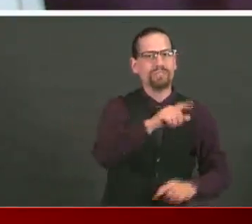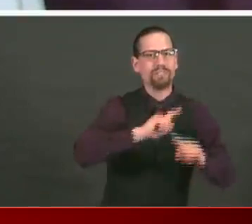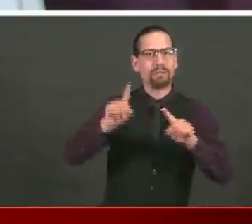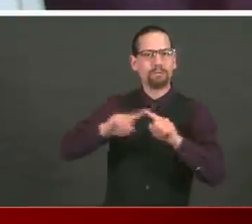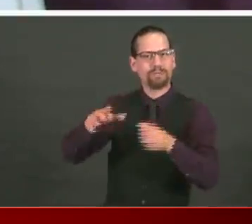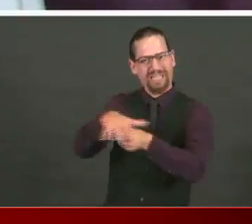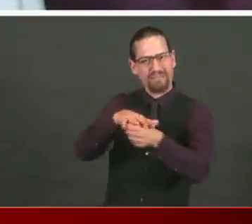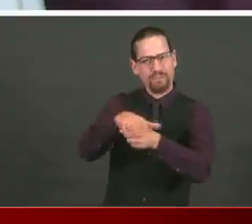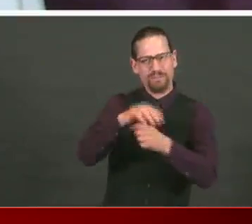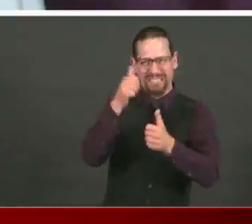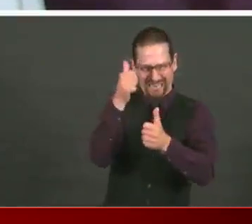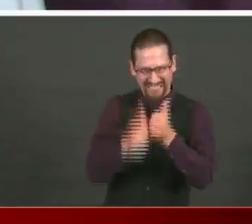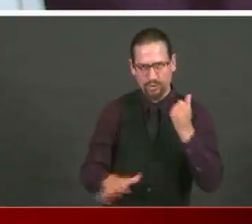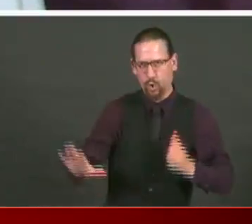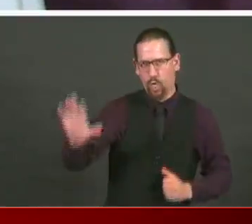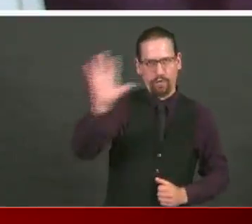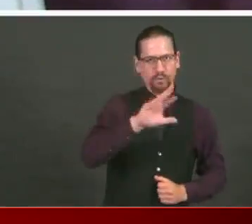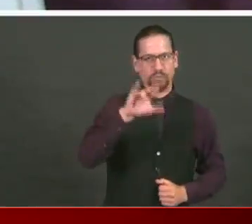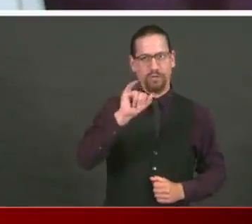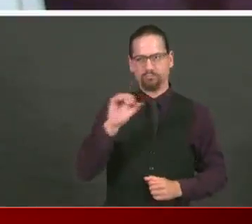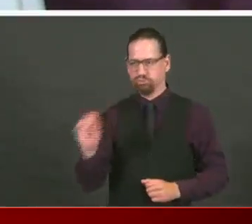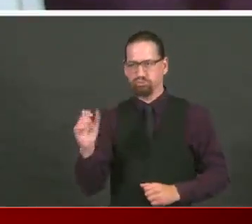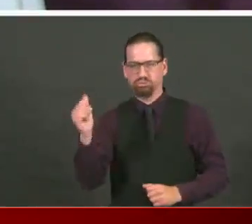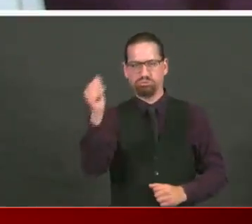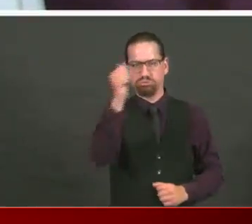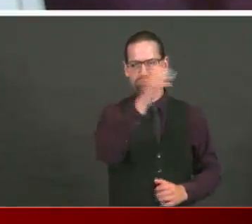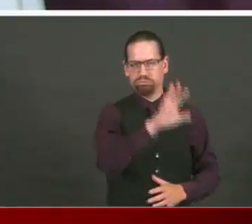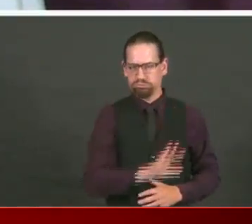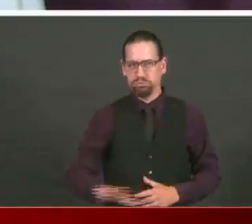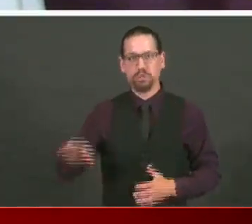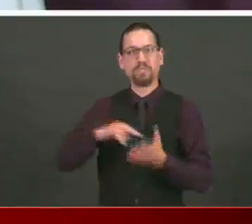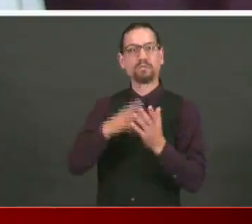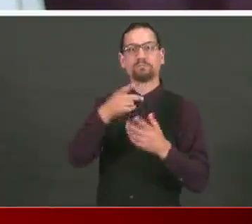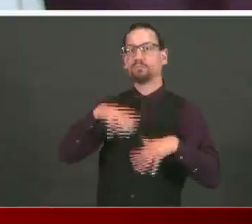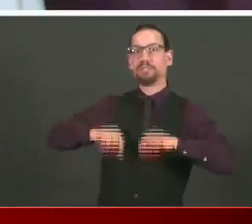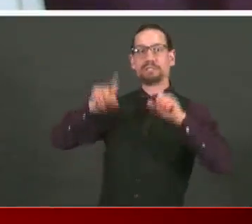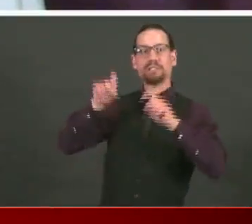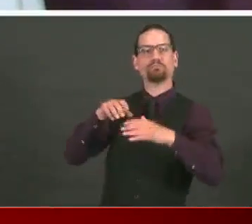INTEGRATED INTO PRIMARY CARE PROVIDERS, HOSPITALS , AND